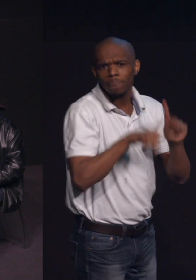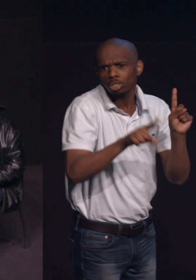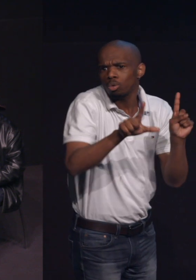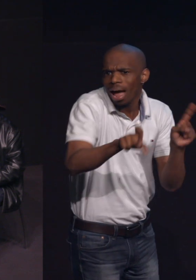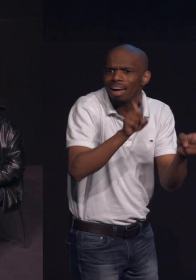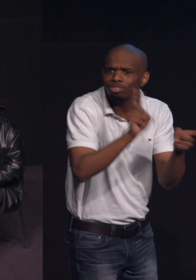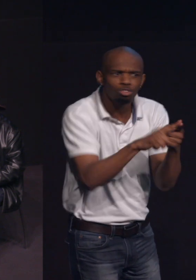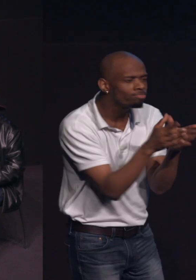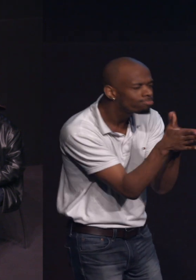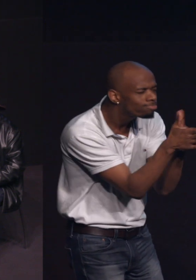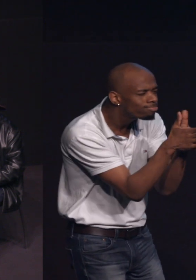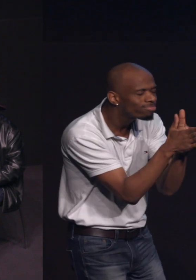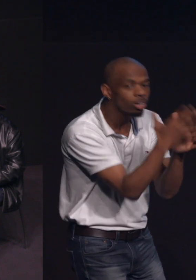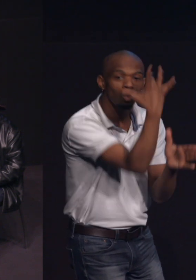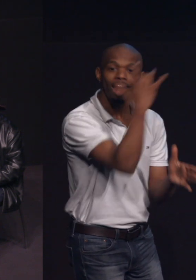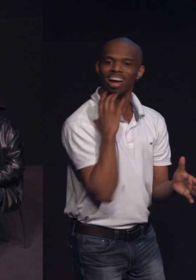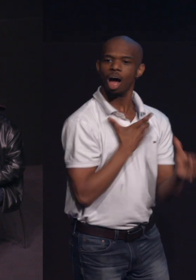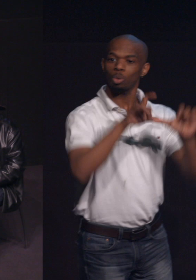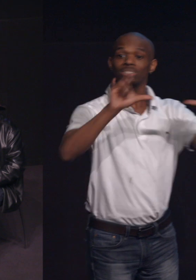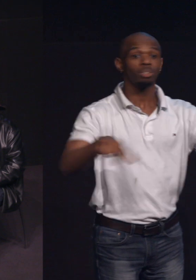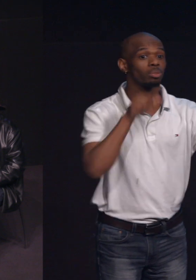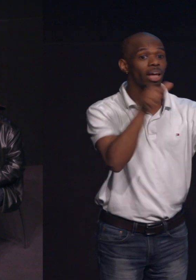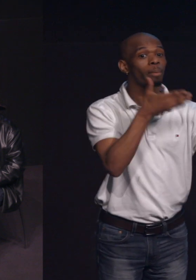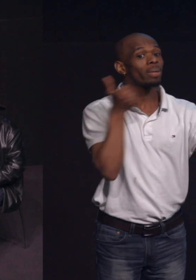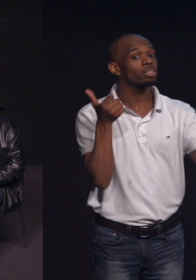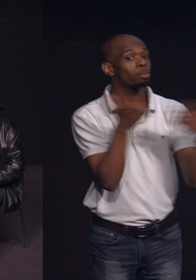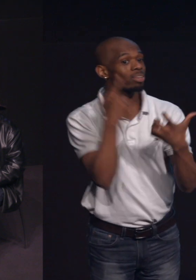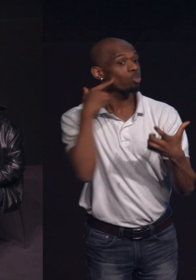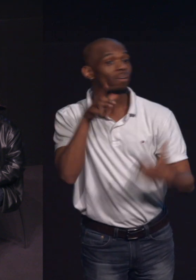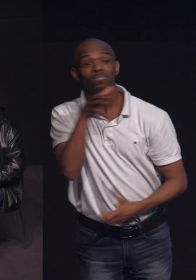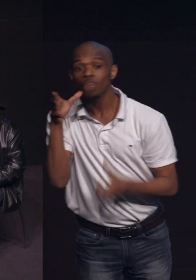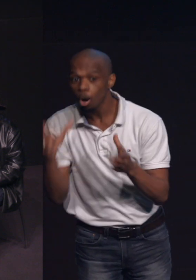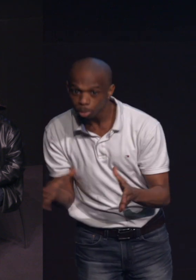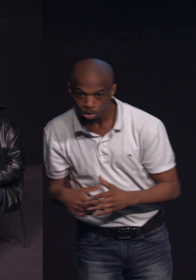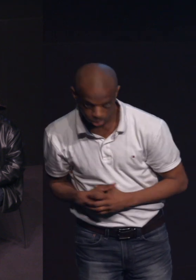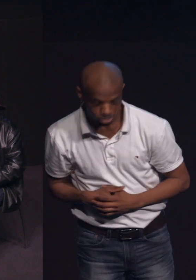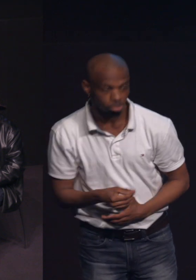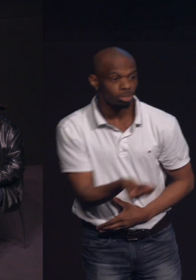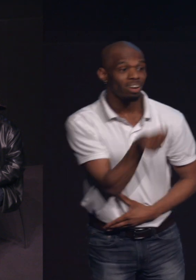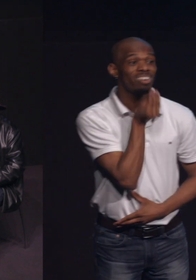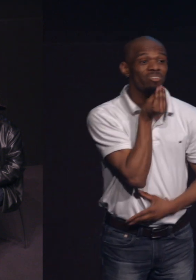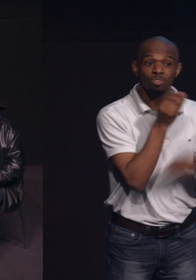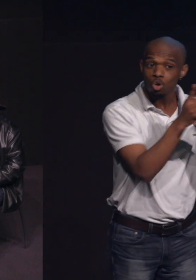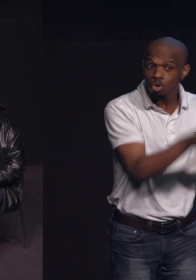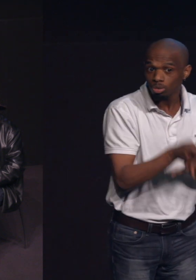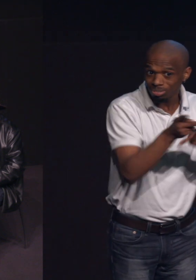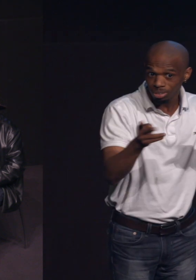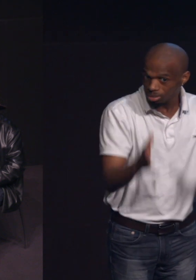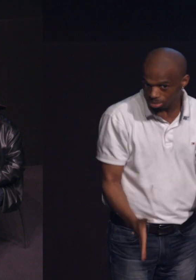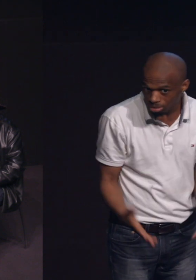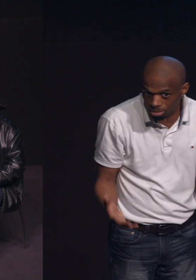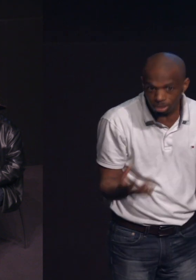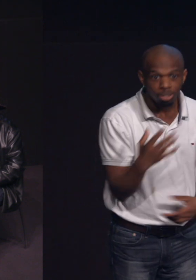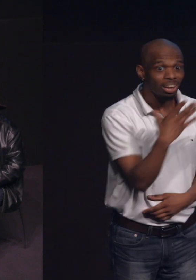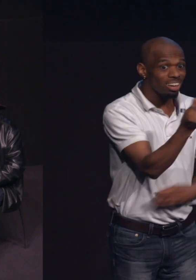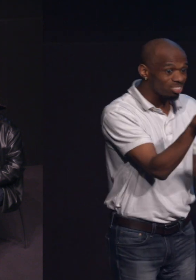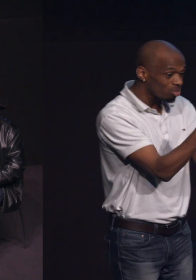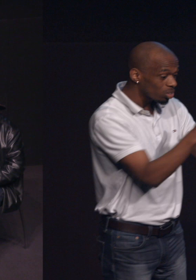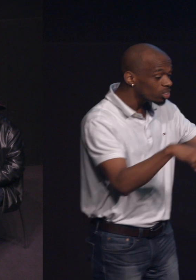up to honor the farmers, the stewards that are harvesting and growing the food, or the soil.